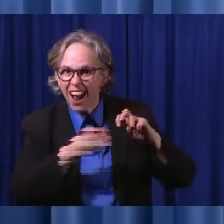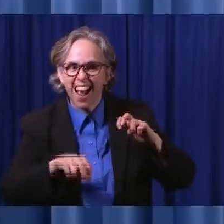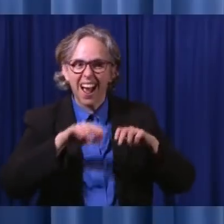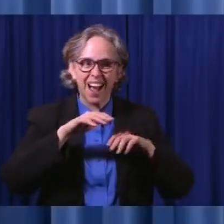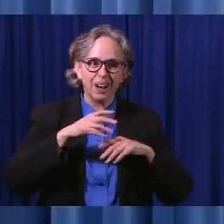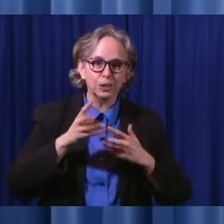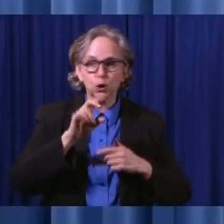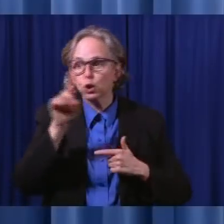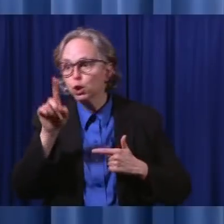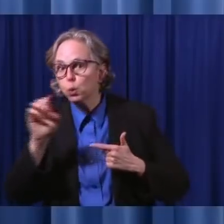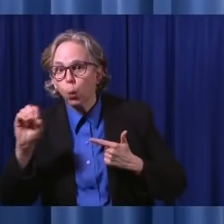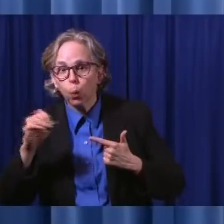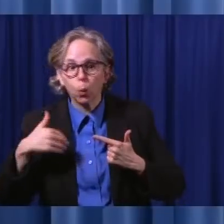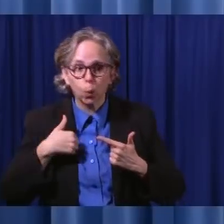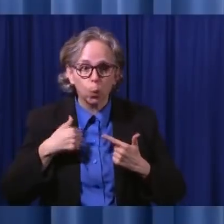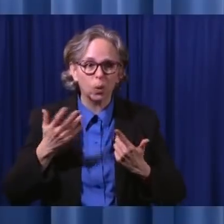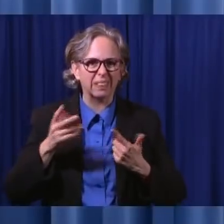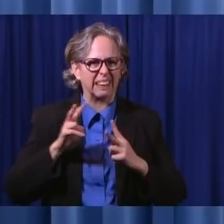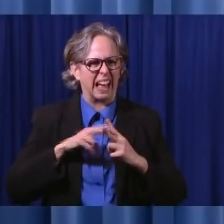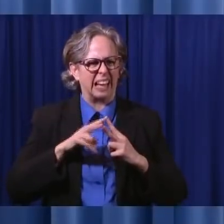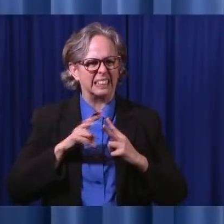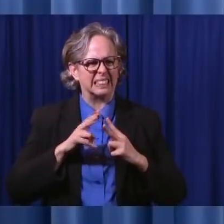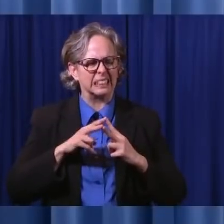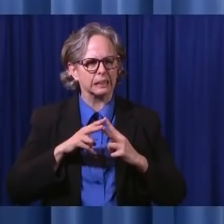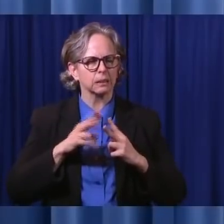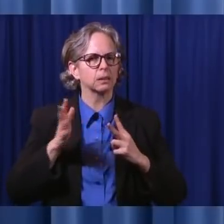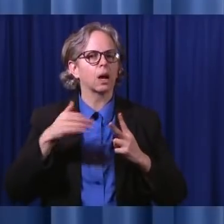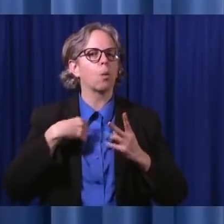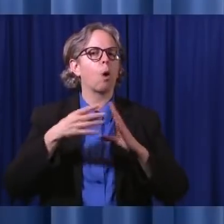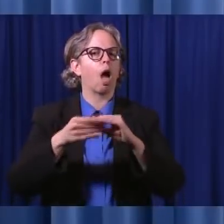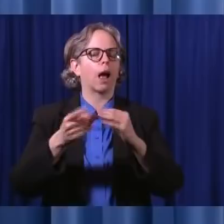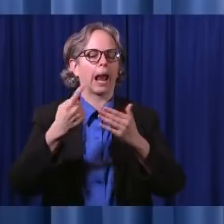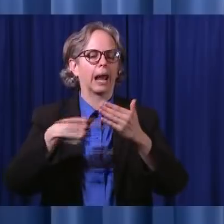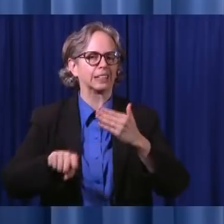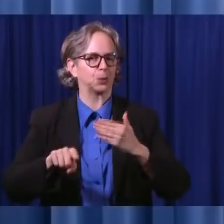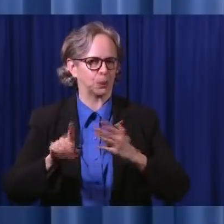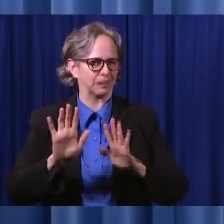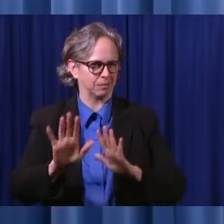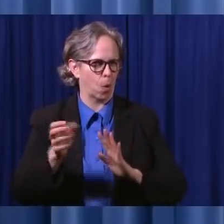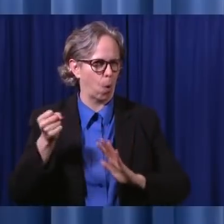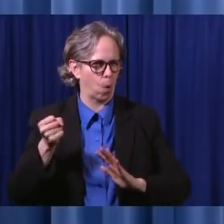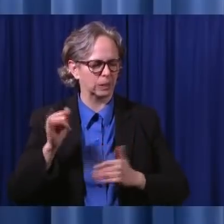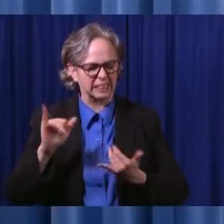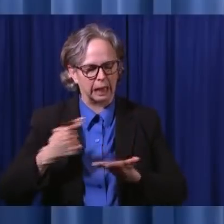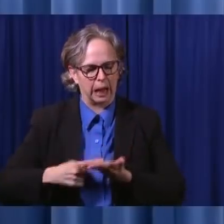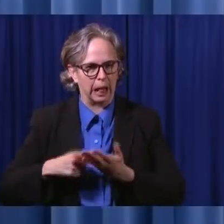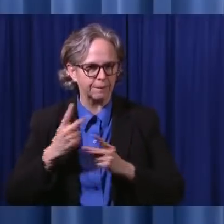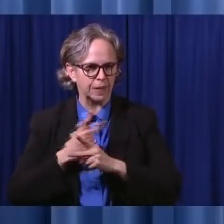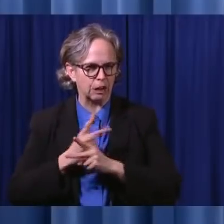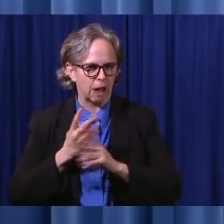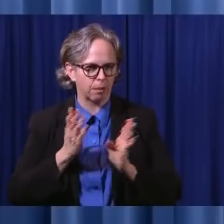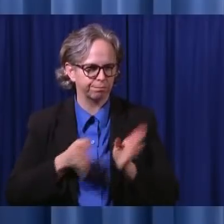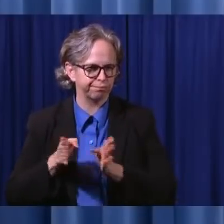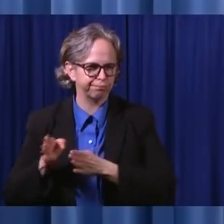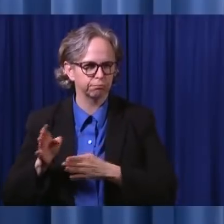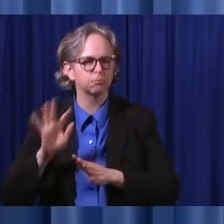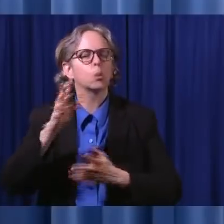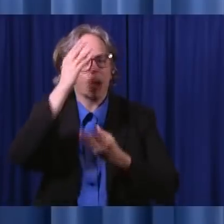BY THE OWNER. AS FAR AS AMUSEMENT PARKS, ZOOS, ET CETERA, WE'RE GOING TRY TO ADDRESS THAT NEXT WEEK.